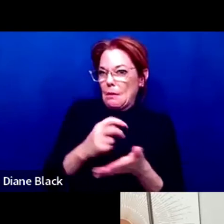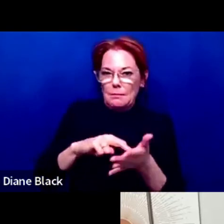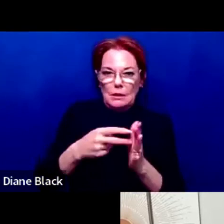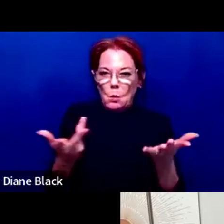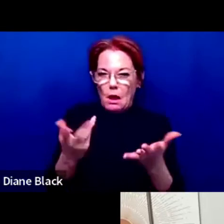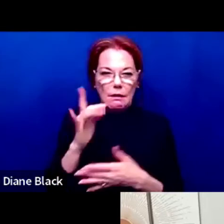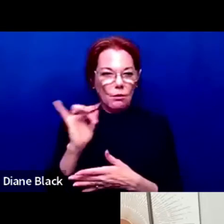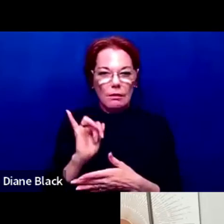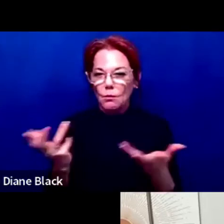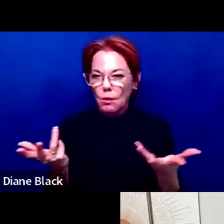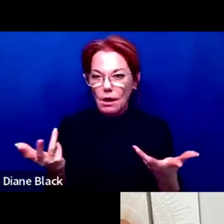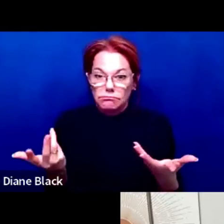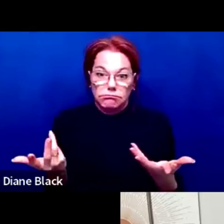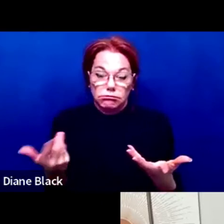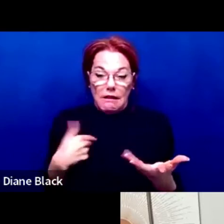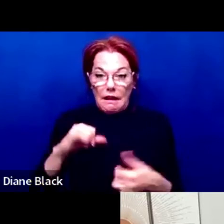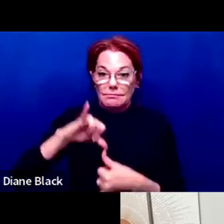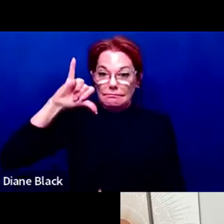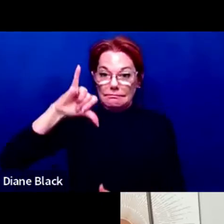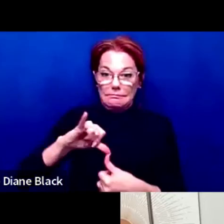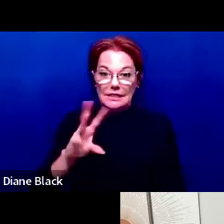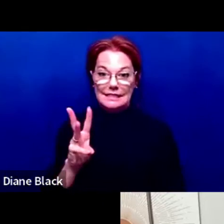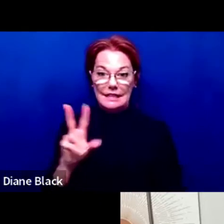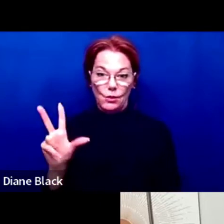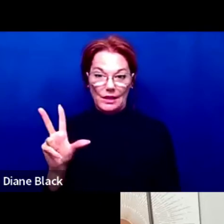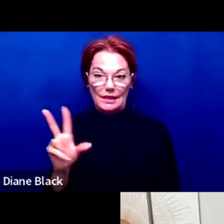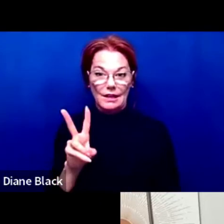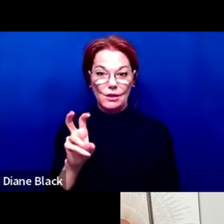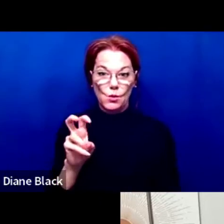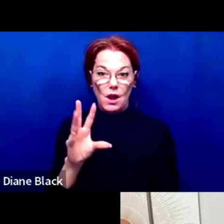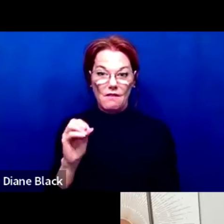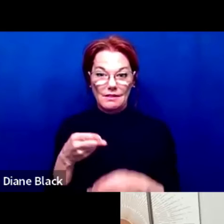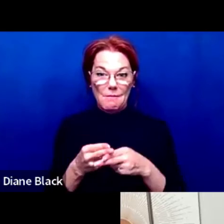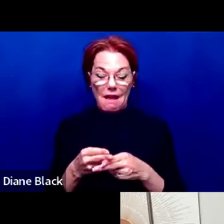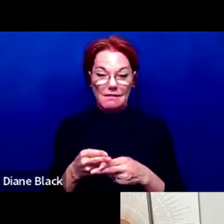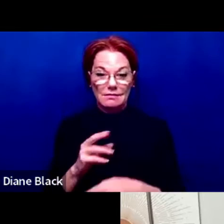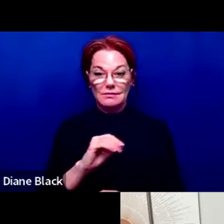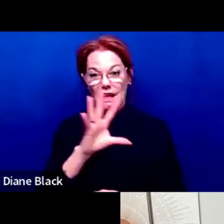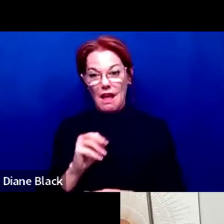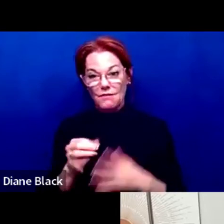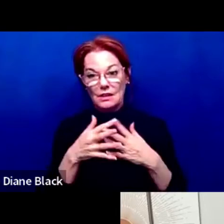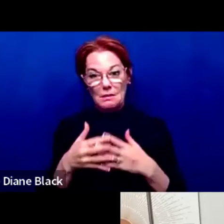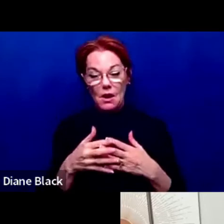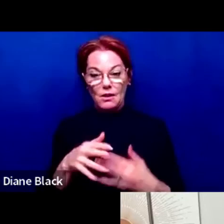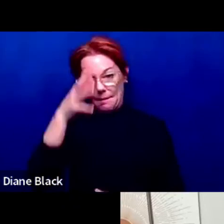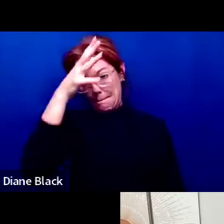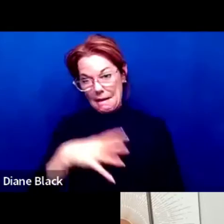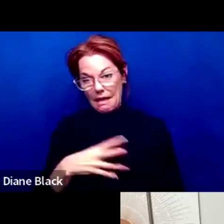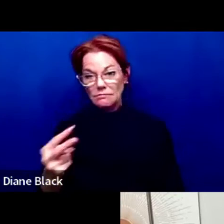know what help is, you know, six foot three, 235 pound African American male, they look at me as I'm lazy. I'm a girl, you're